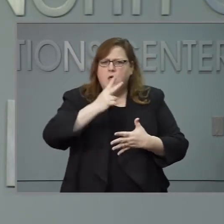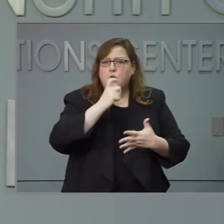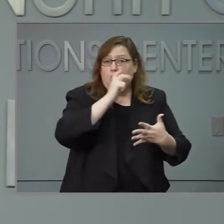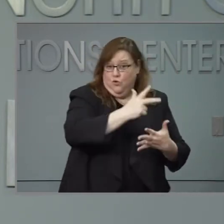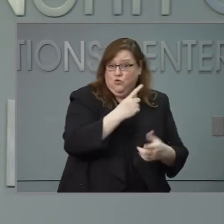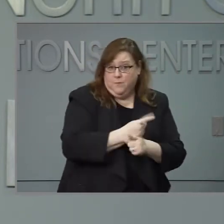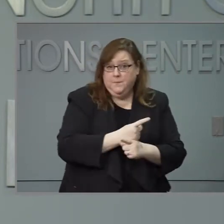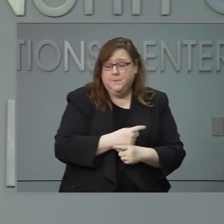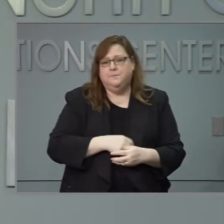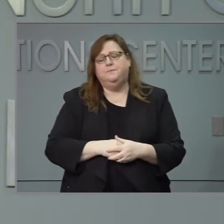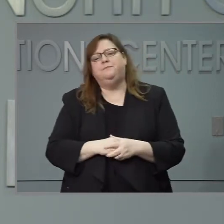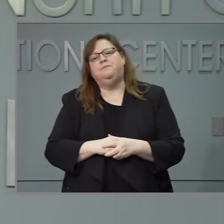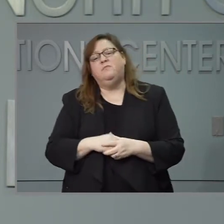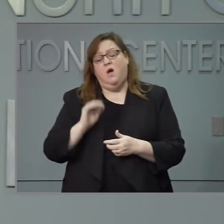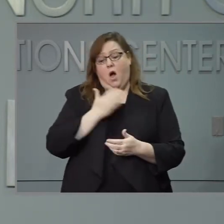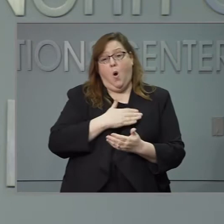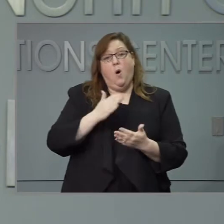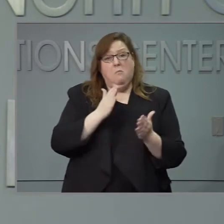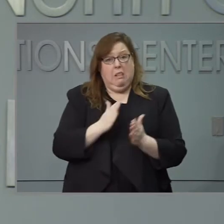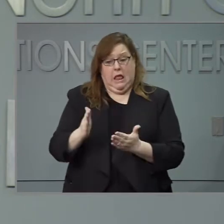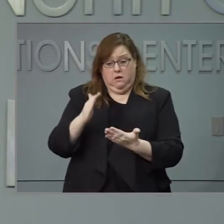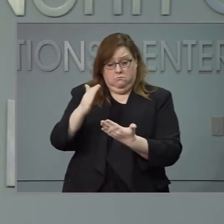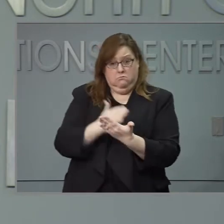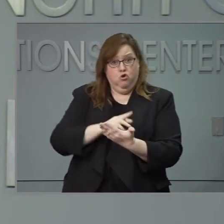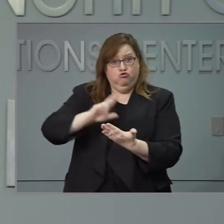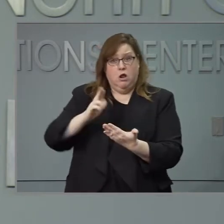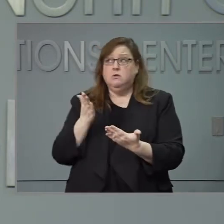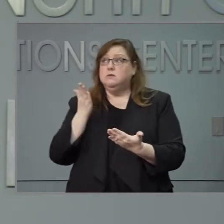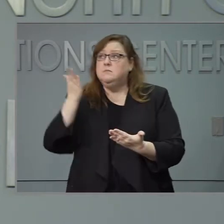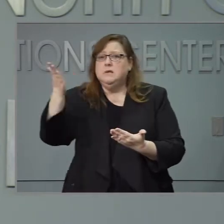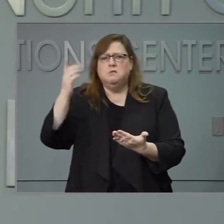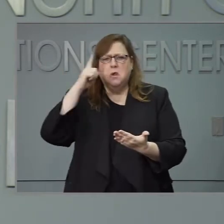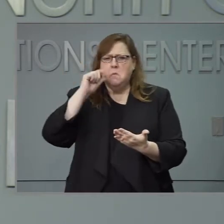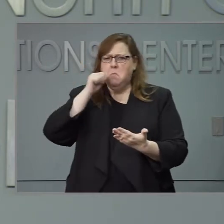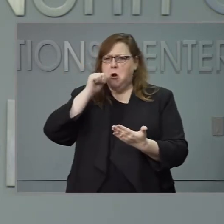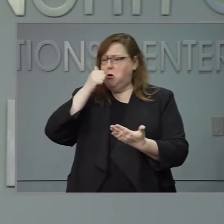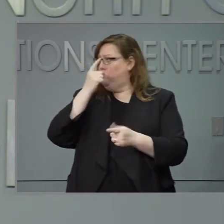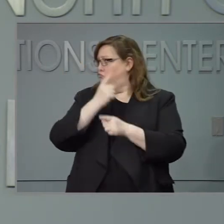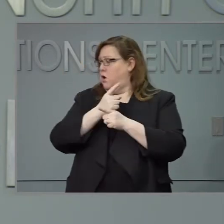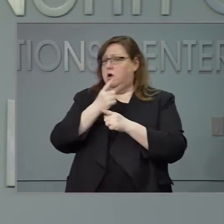PRENSA, Y DICE, VAMOS A LLENAR LAS AULAS INMEDIATAMENTE, NO HAY